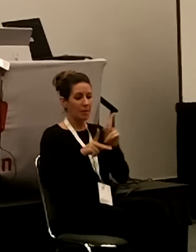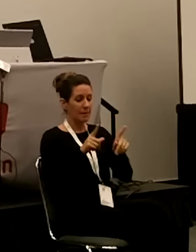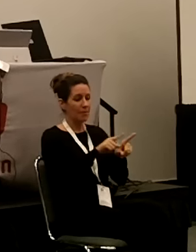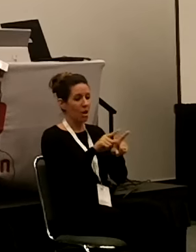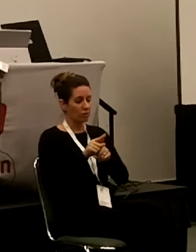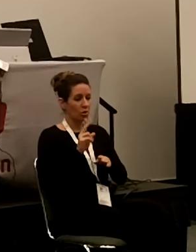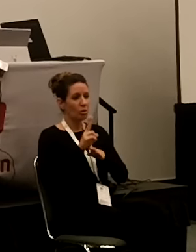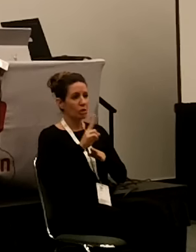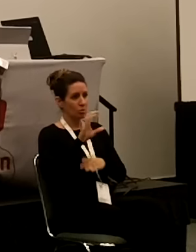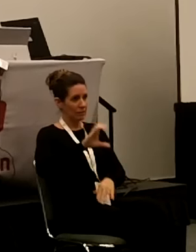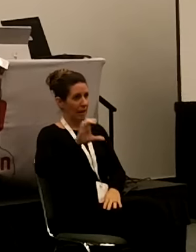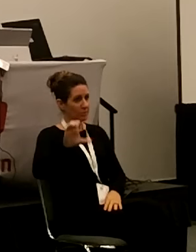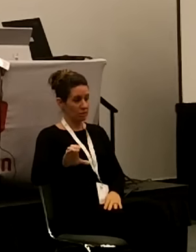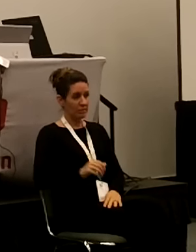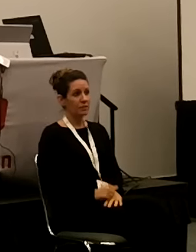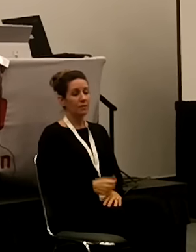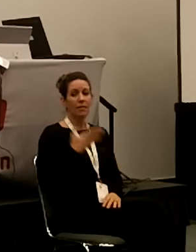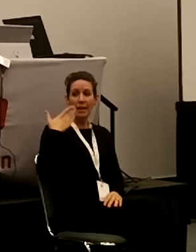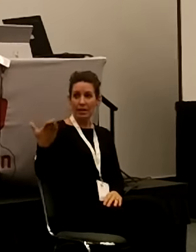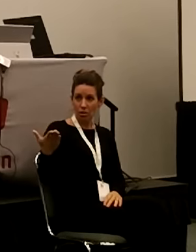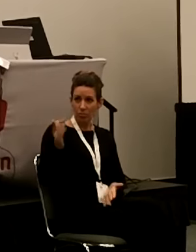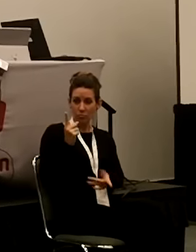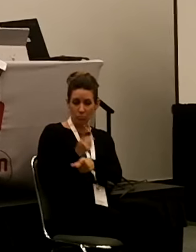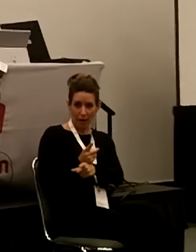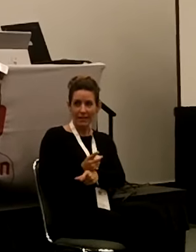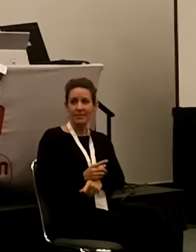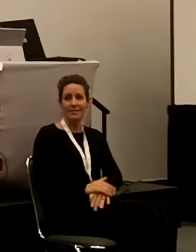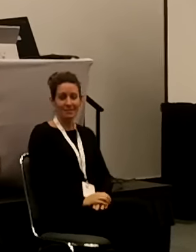Yes, yes. James would smack me right now for forgetting that.